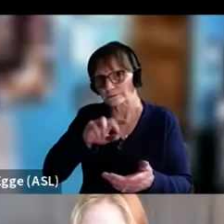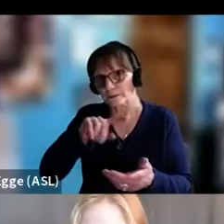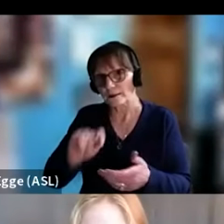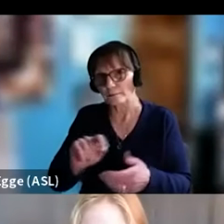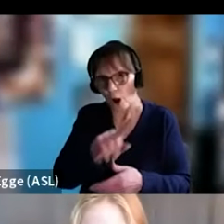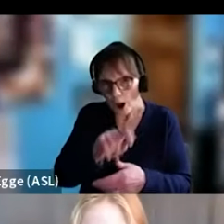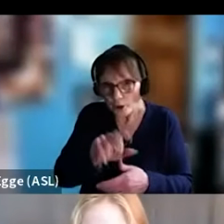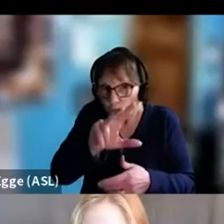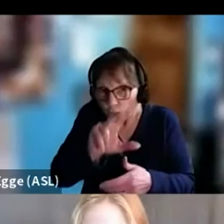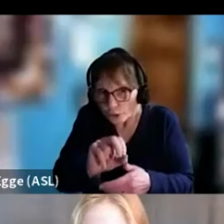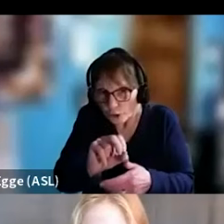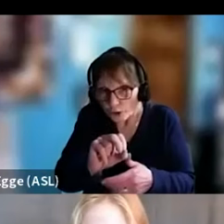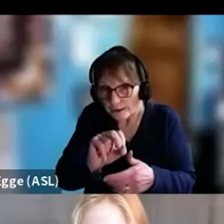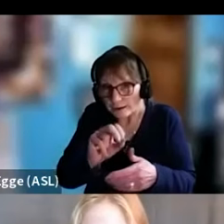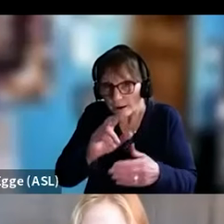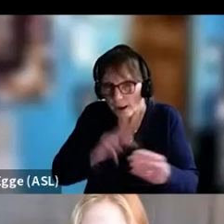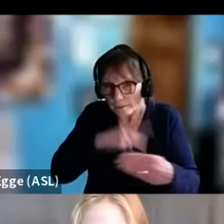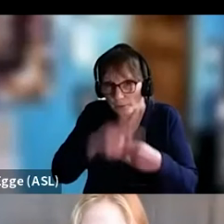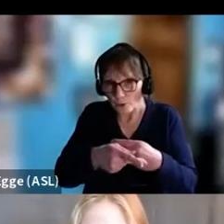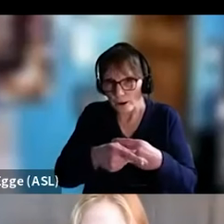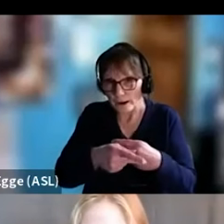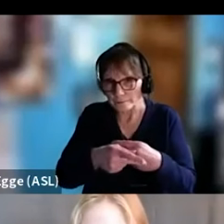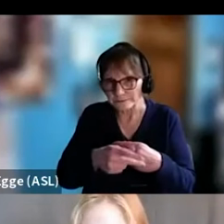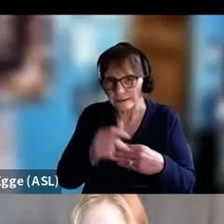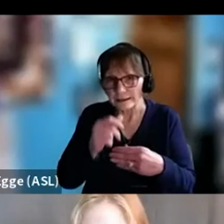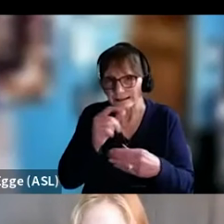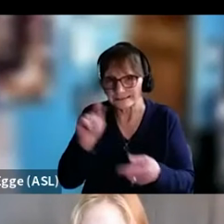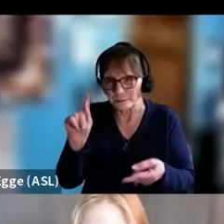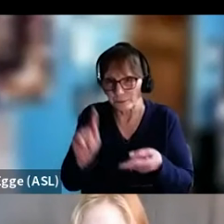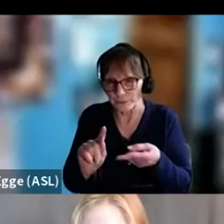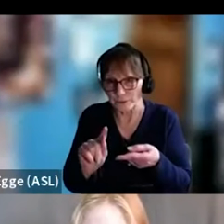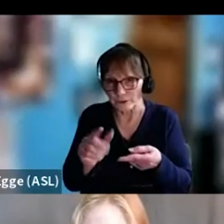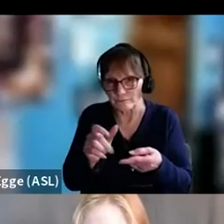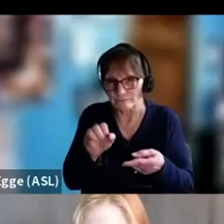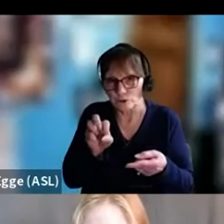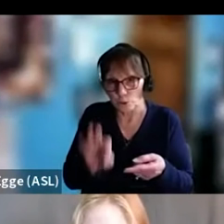130 in our country is obviously way too few. But medical respite really helps